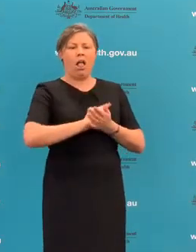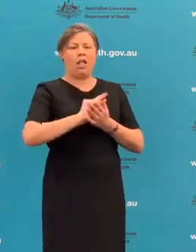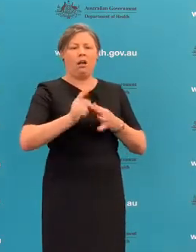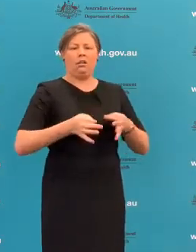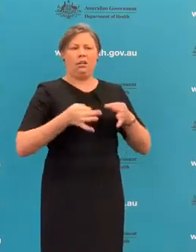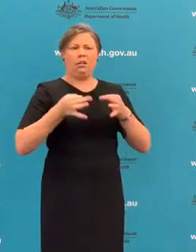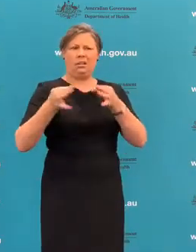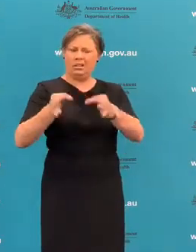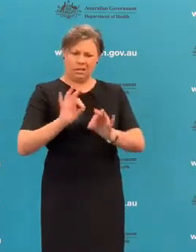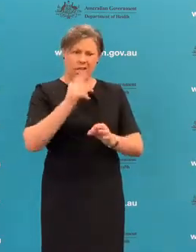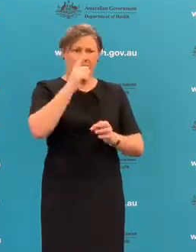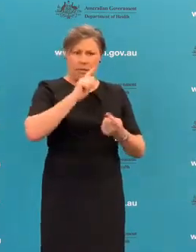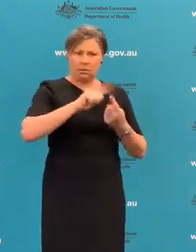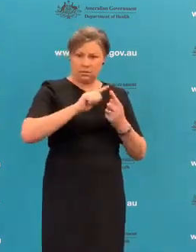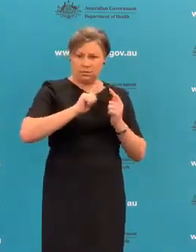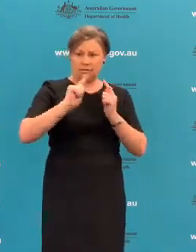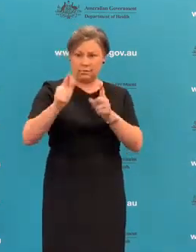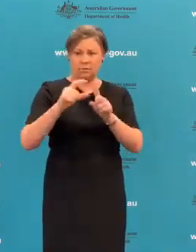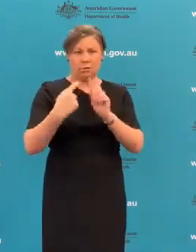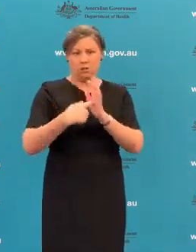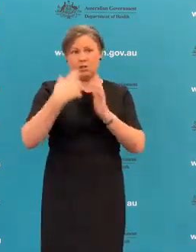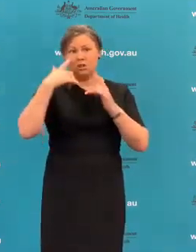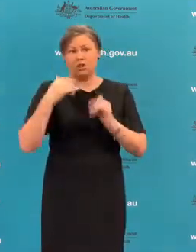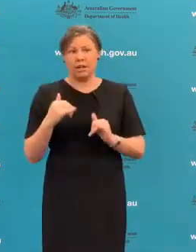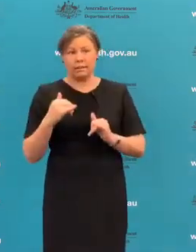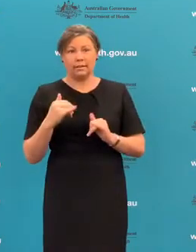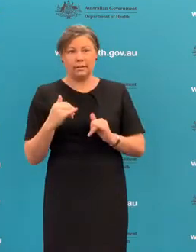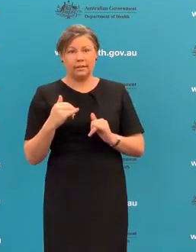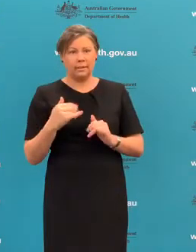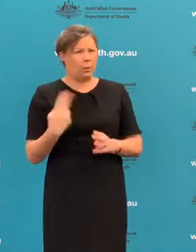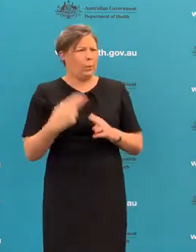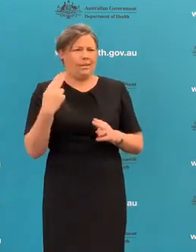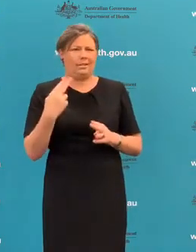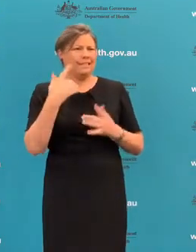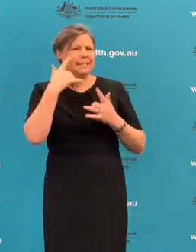take long and it can save lives. So if you receive an invitation to participate